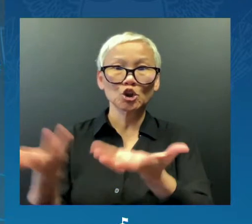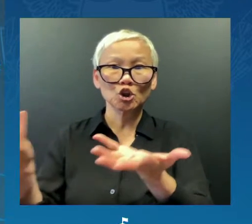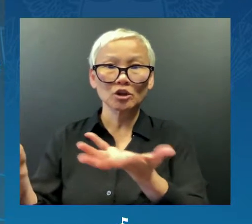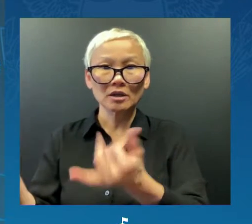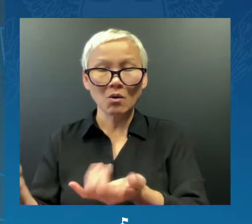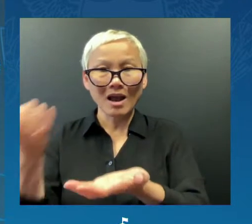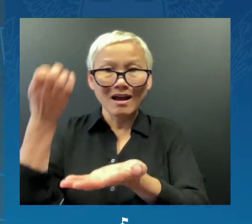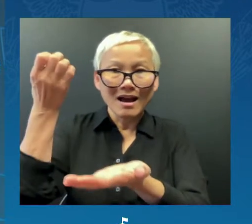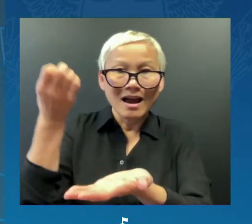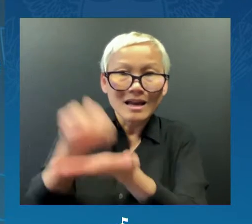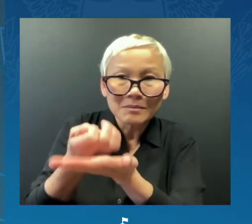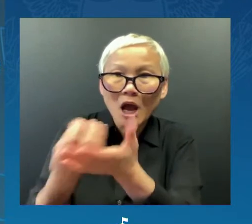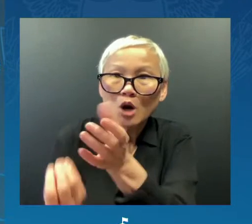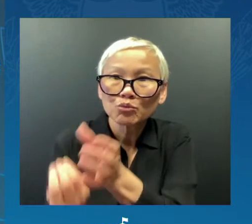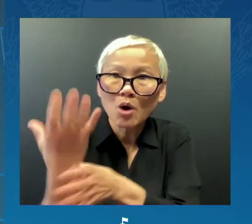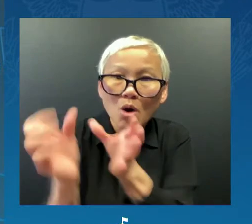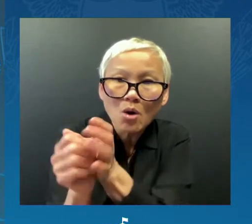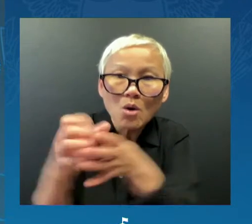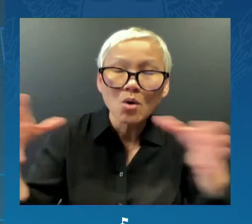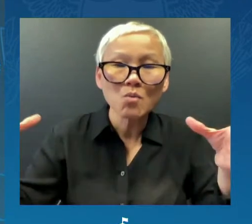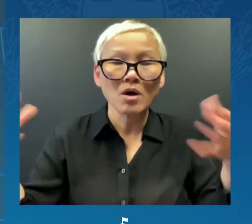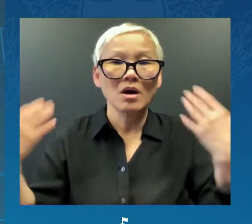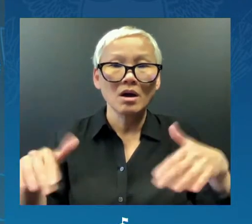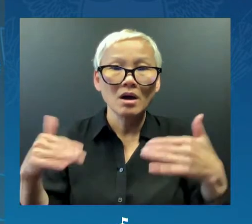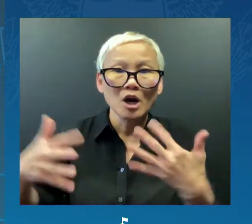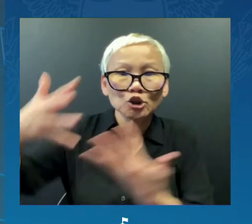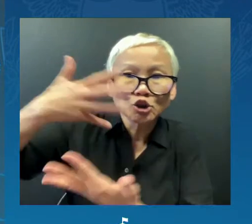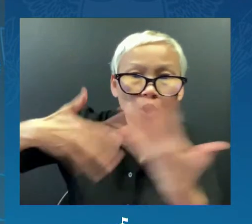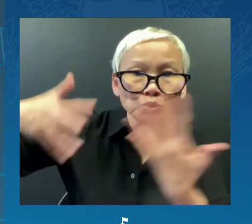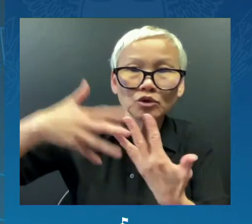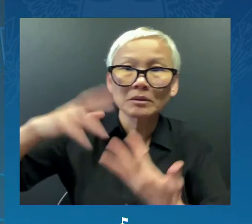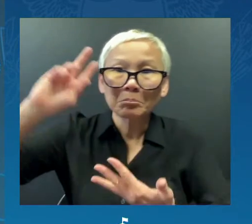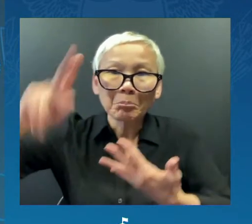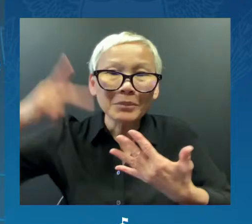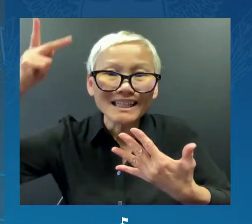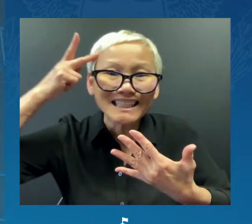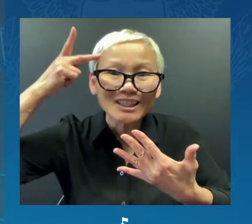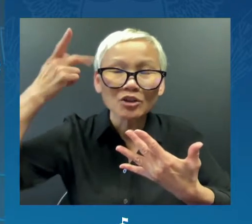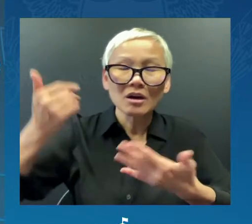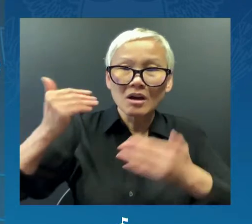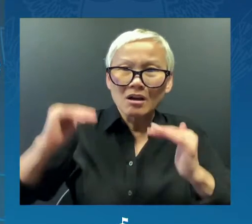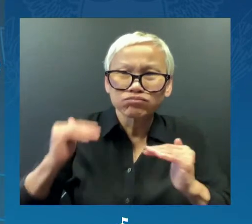and for social and political progress. And so within the next two years,